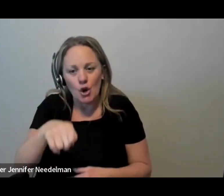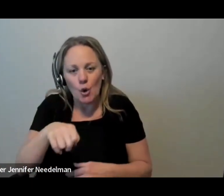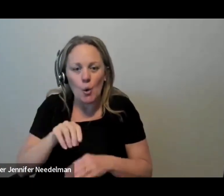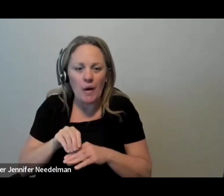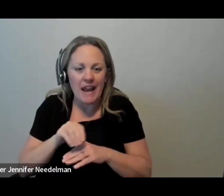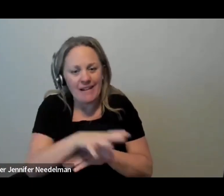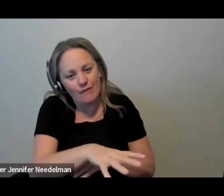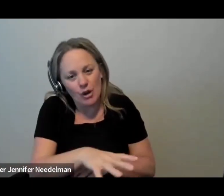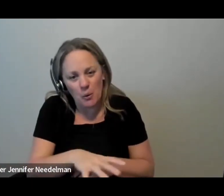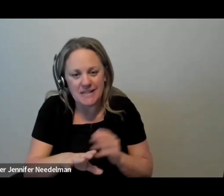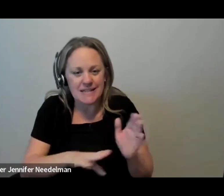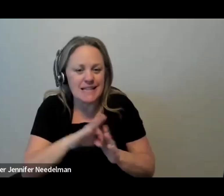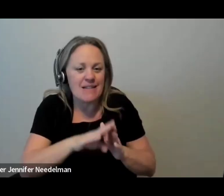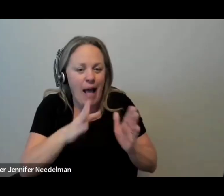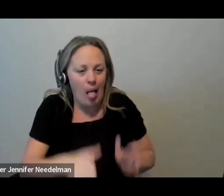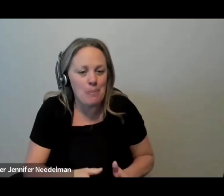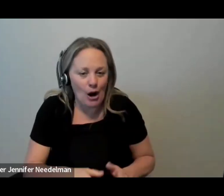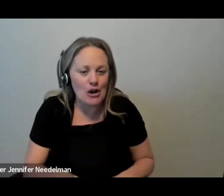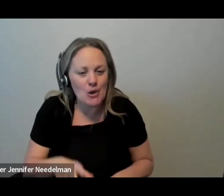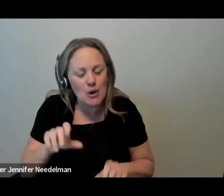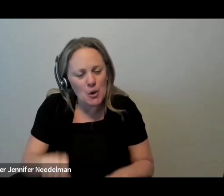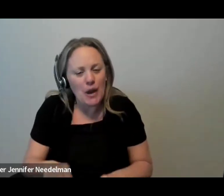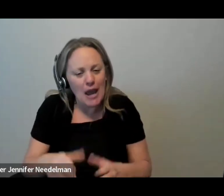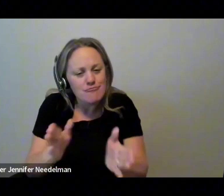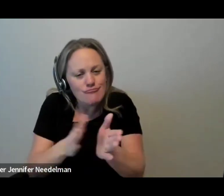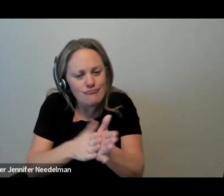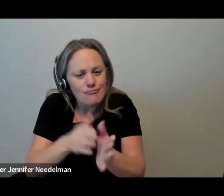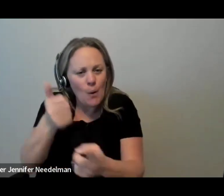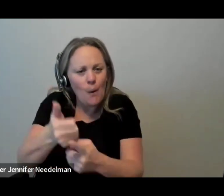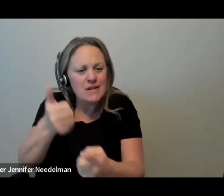So just a little pat on your own back sometimes goes a long